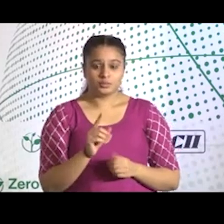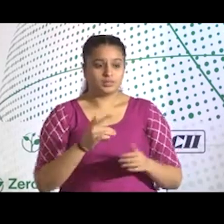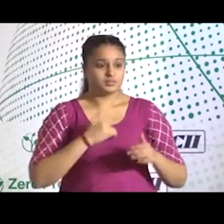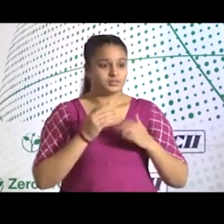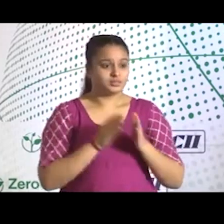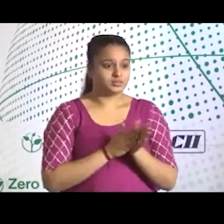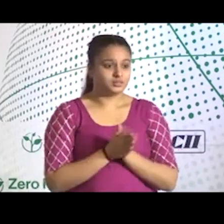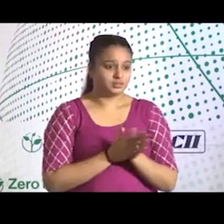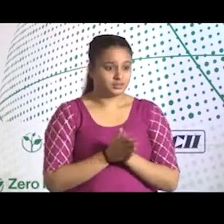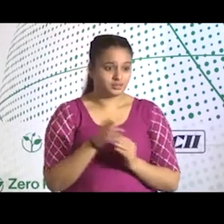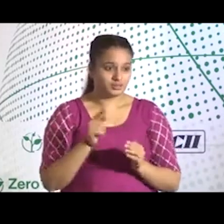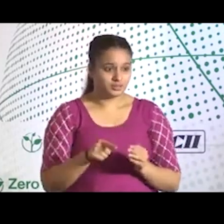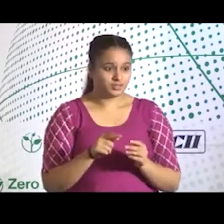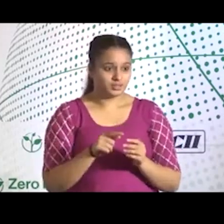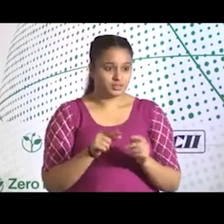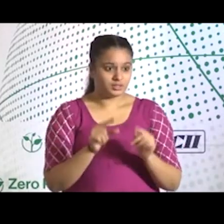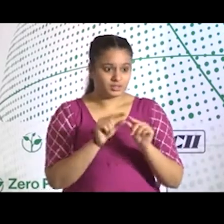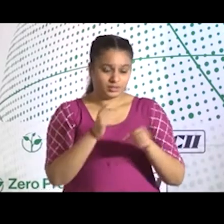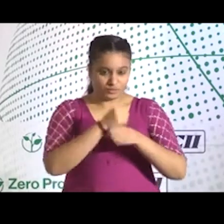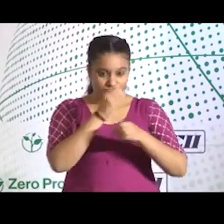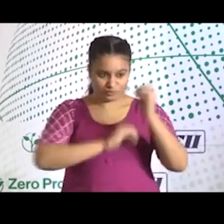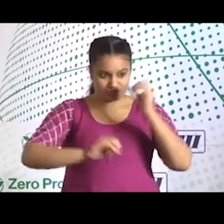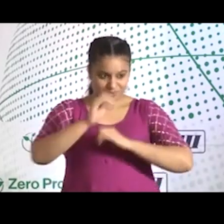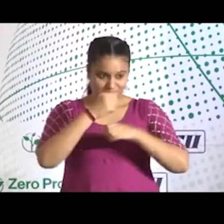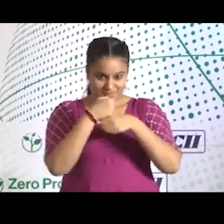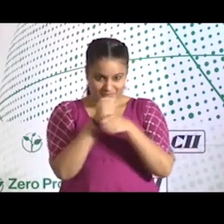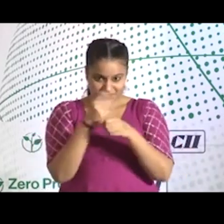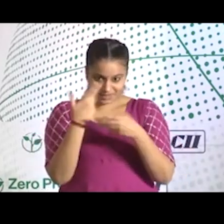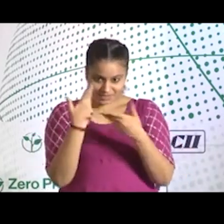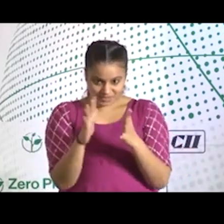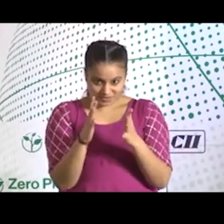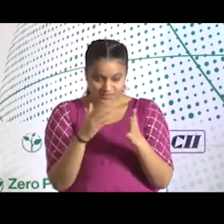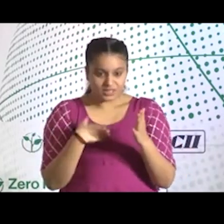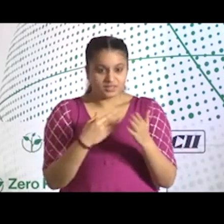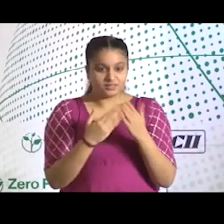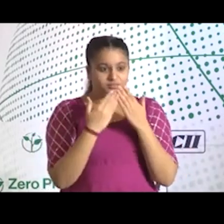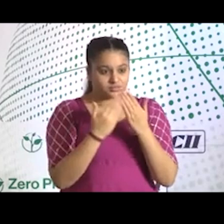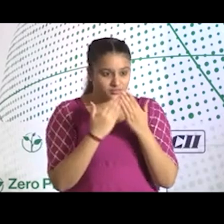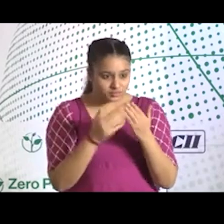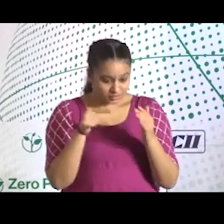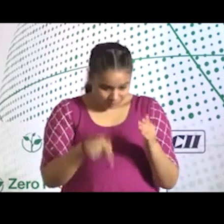that we discovered that Google, you know, we ran a study the beginning of this year